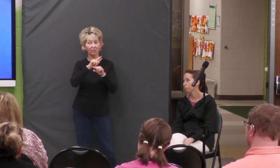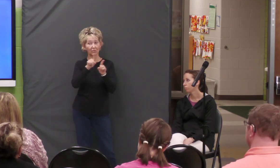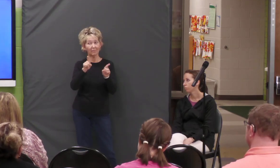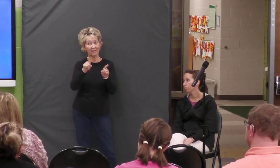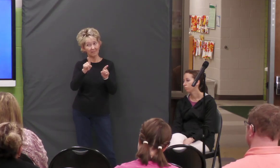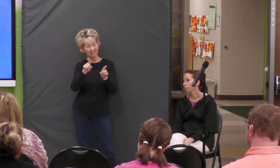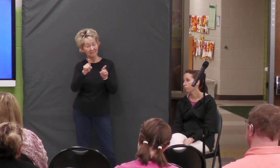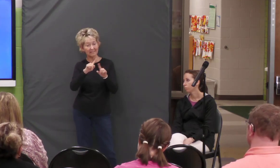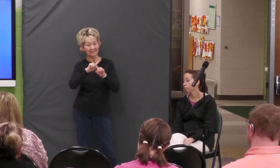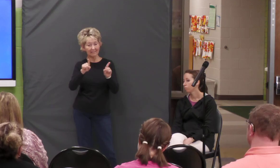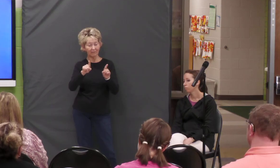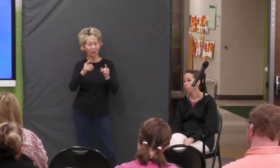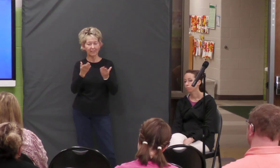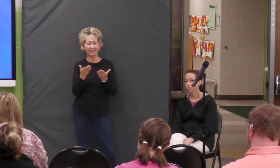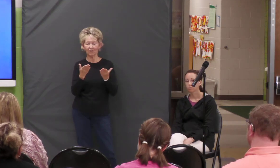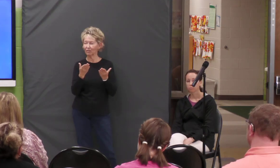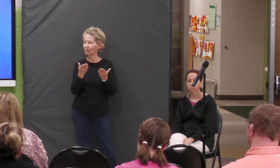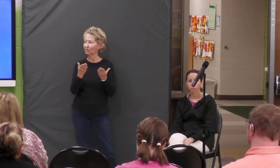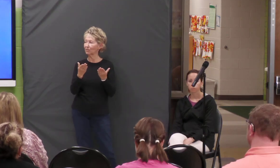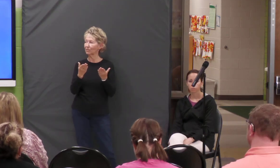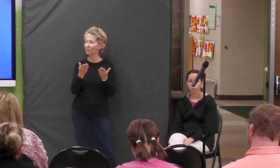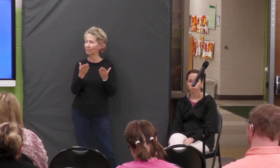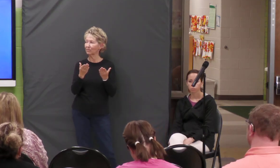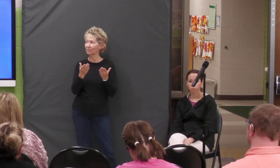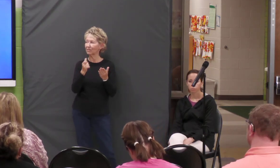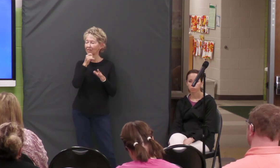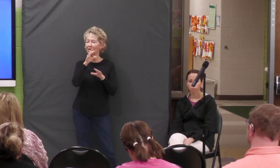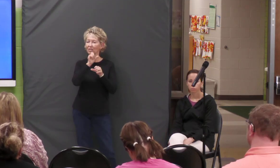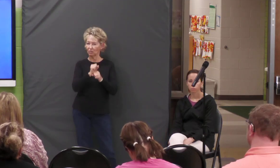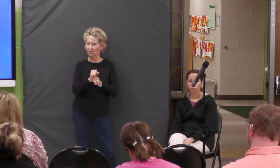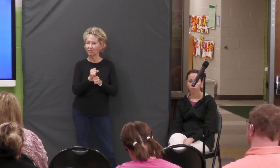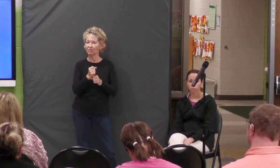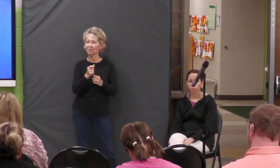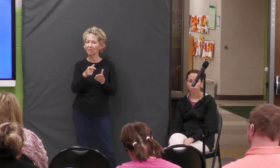it's different than what we're typically used to so it will take us a little time to check